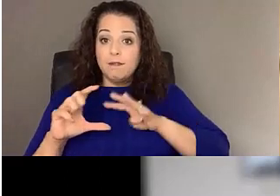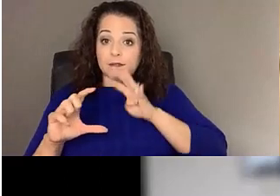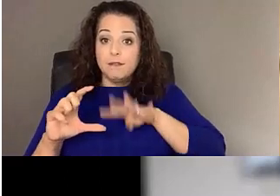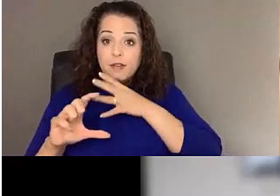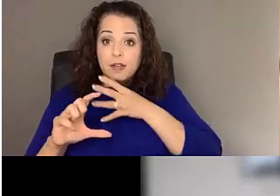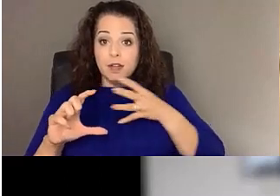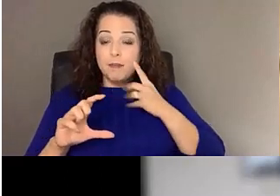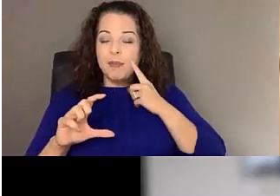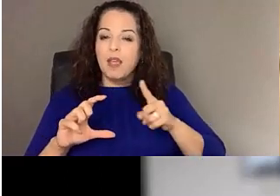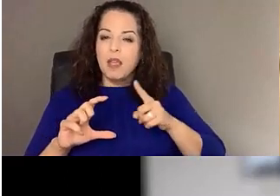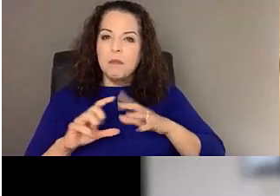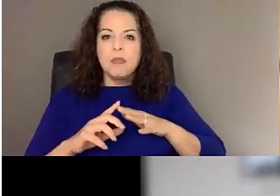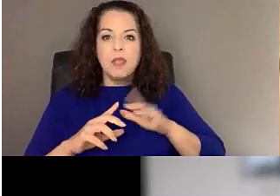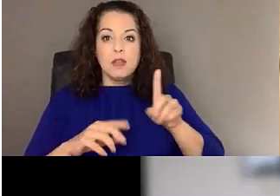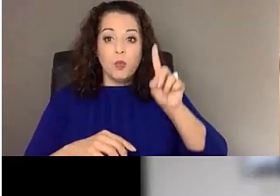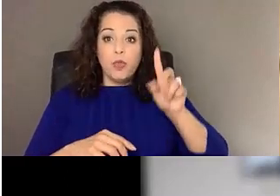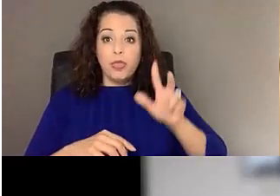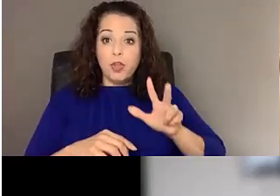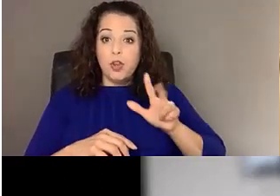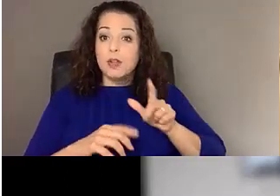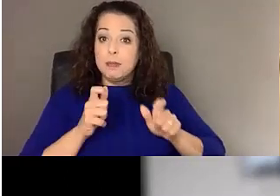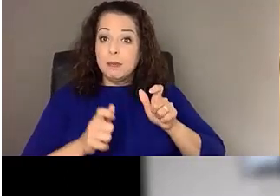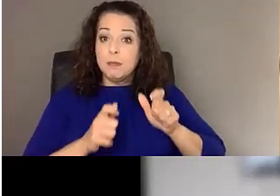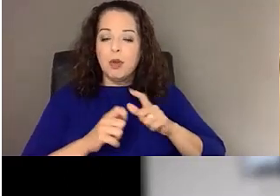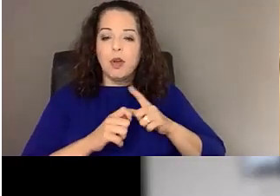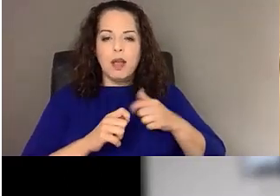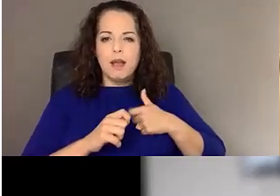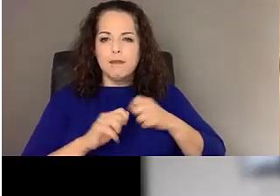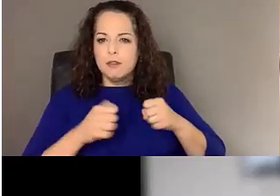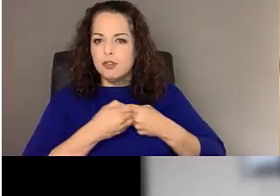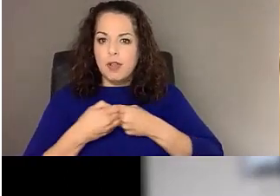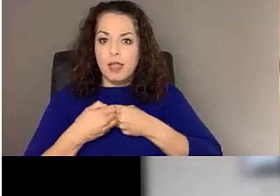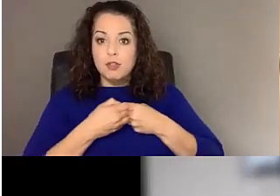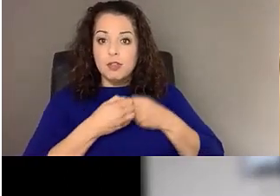experience challenges in numeracy and data visualizations.